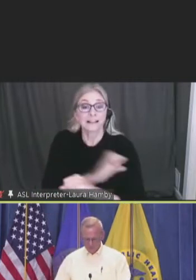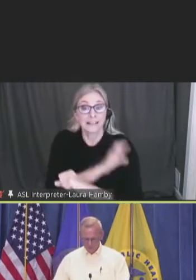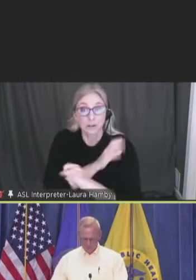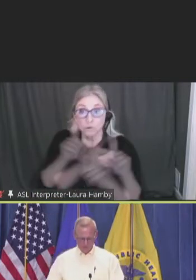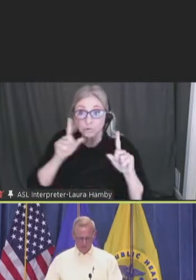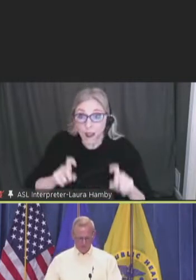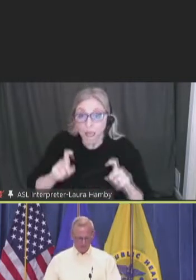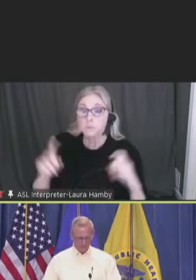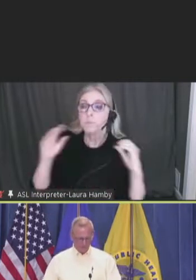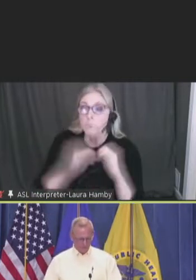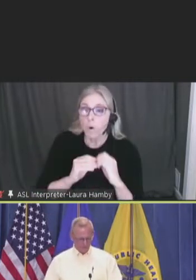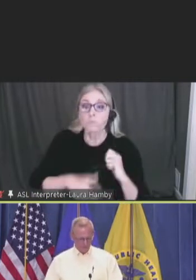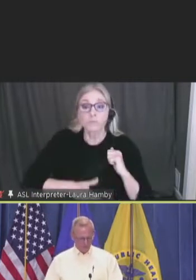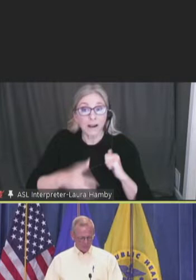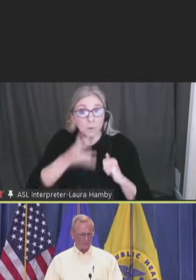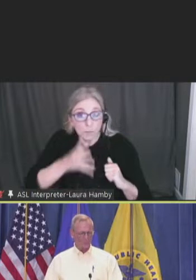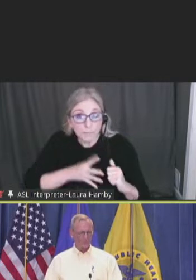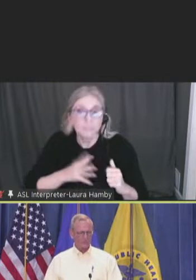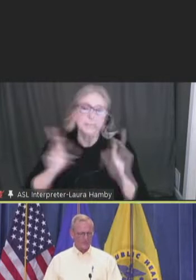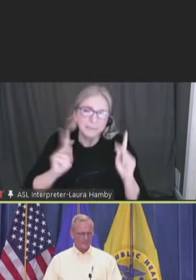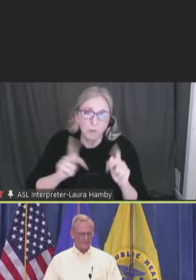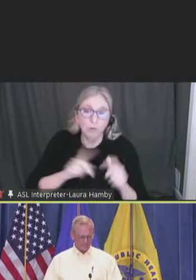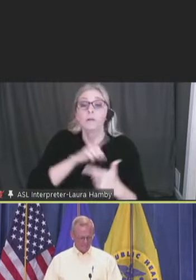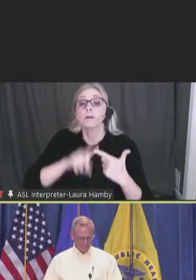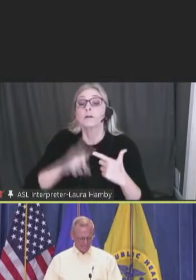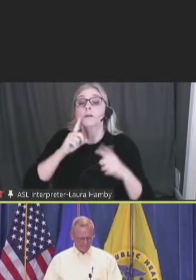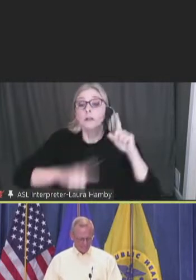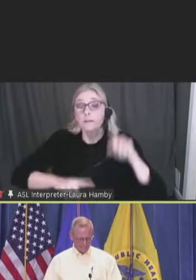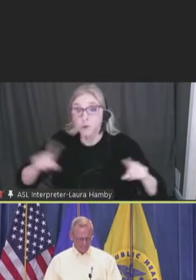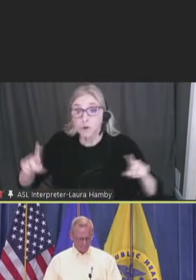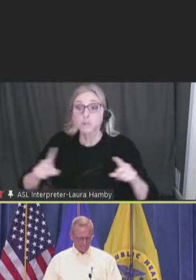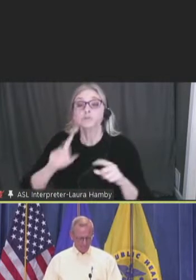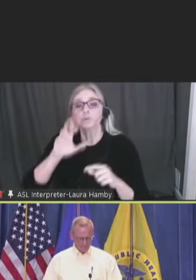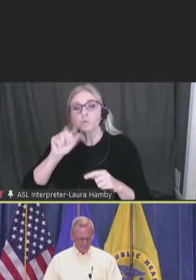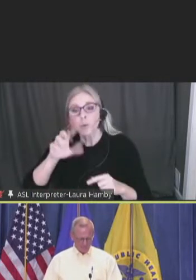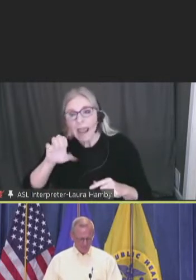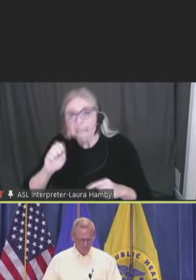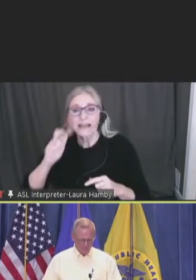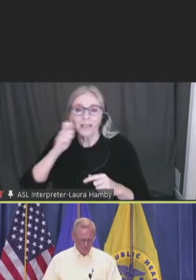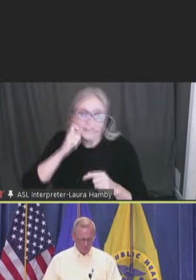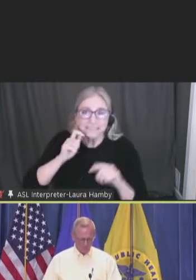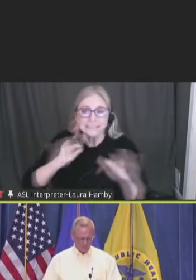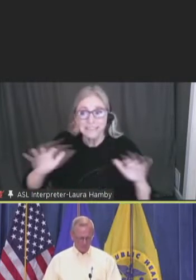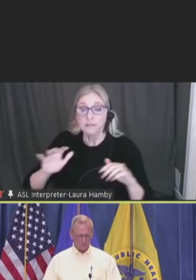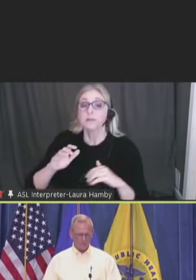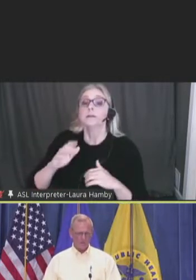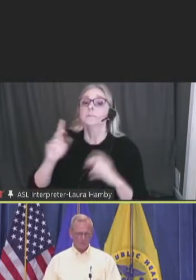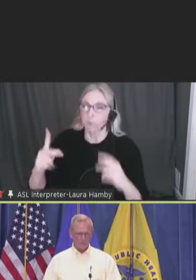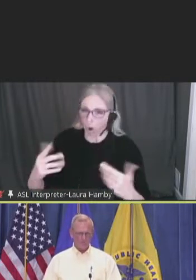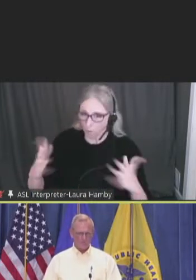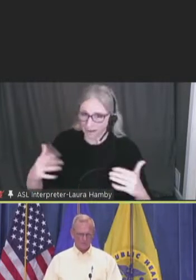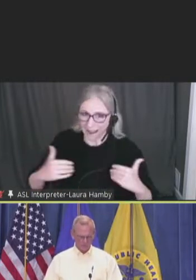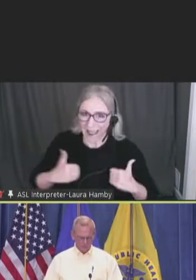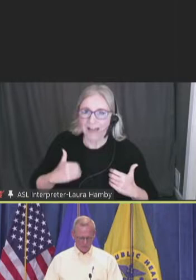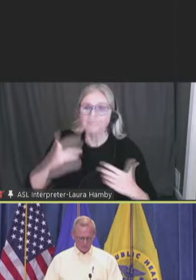more pregnant people, diverse races and ethnicities, people with comorbidities or compromised immune